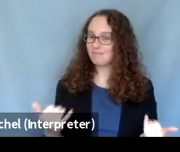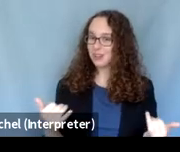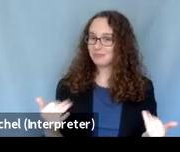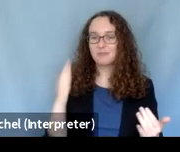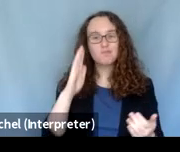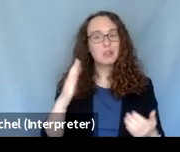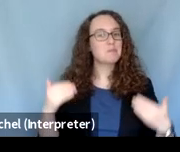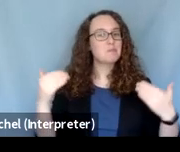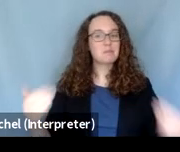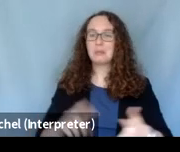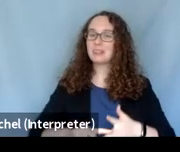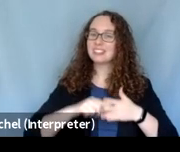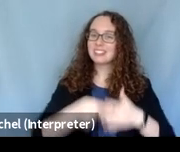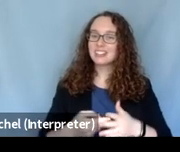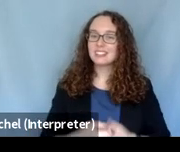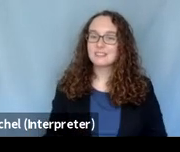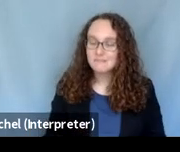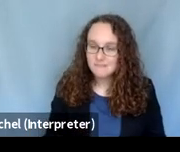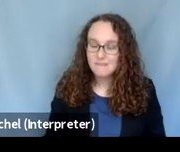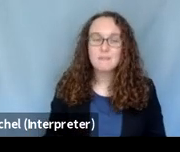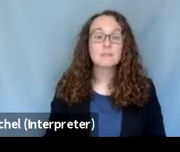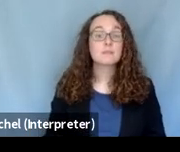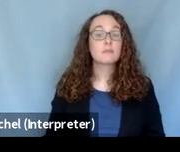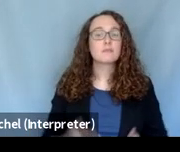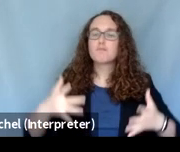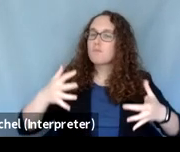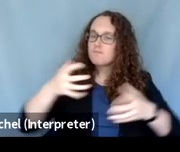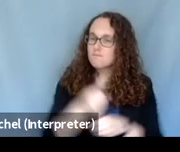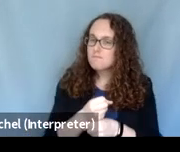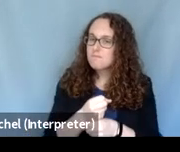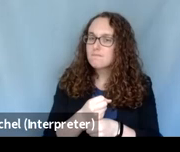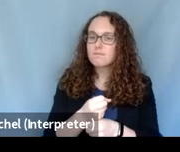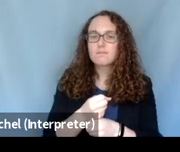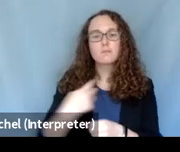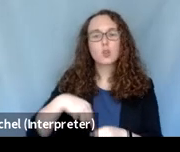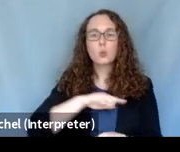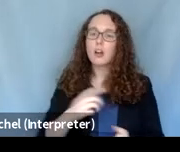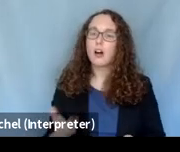So in a nutshell what we offer at the Career and Employment Center are